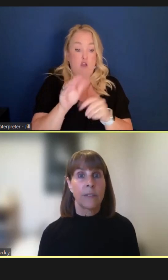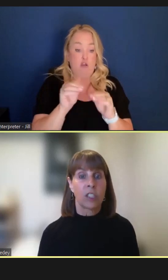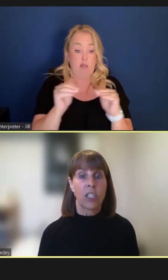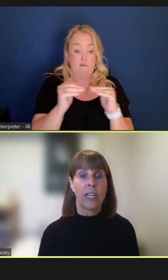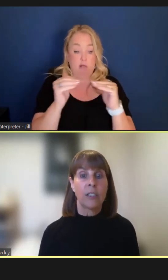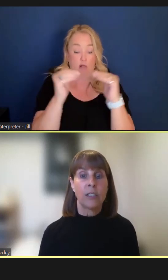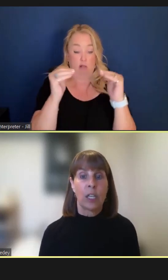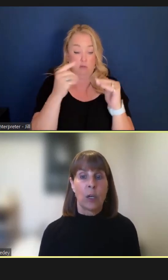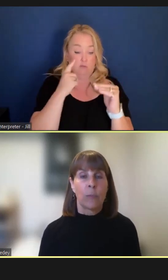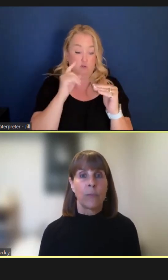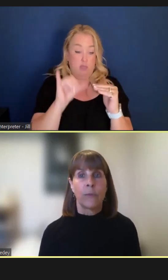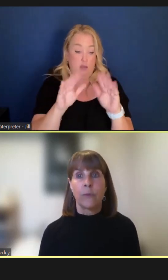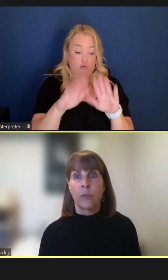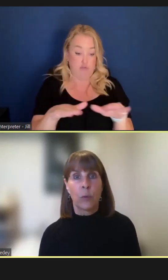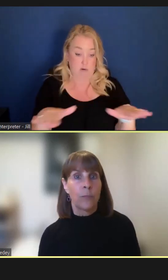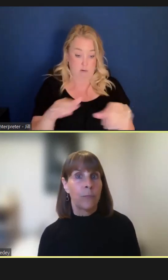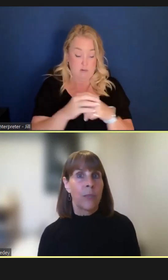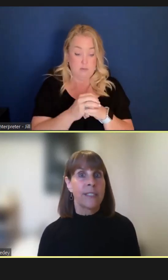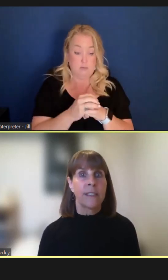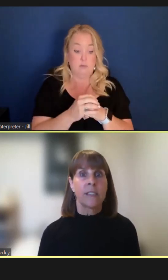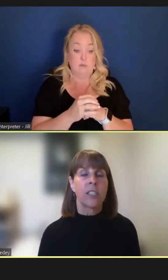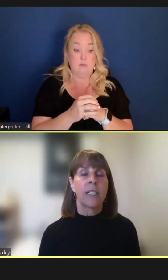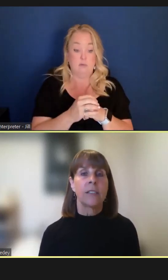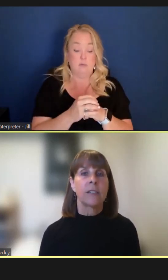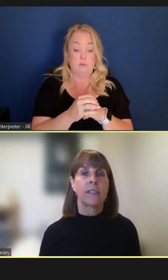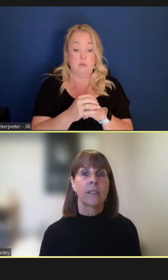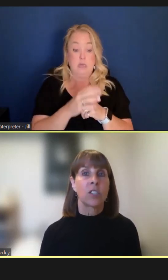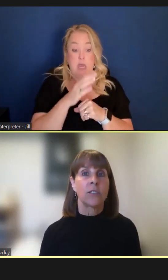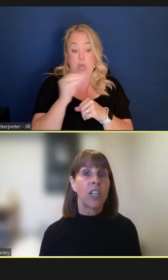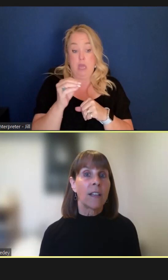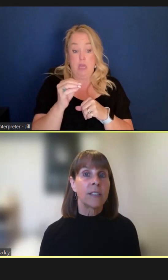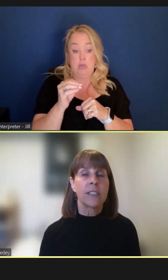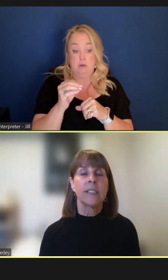the child based on the child's challenges